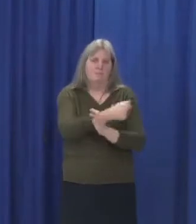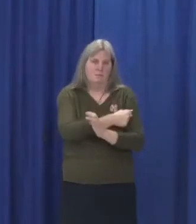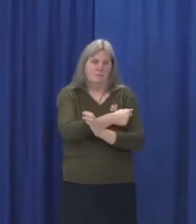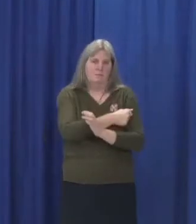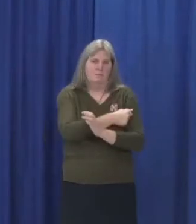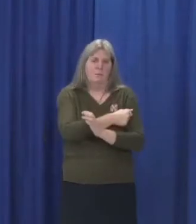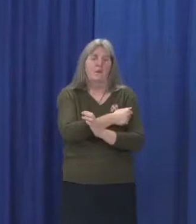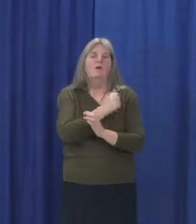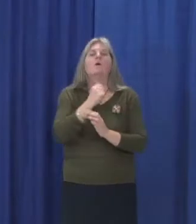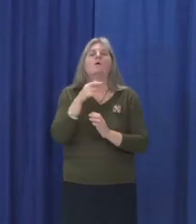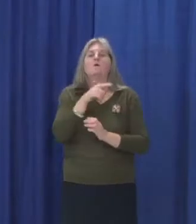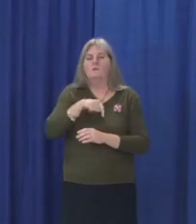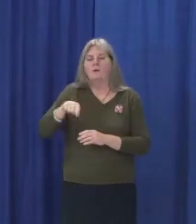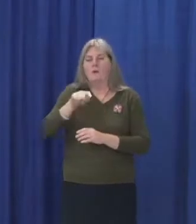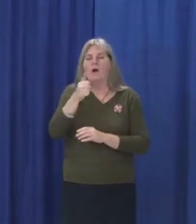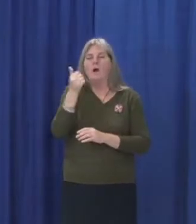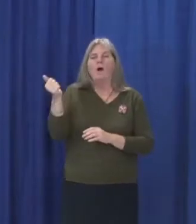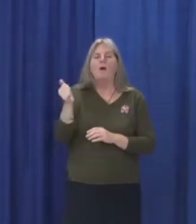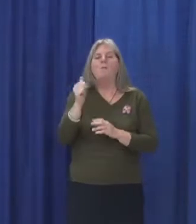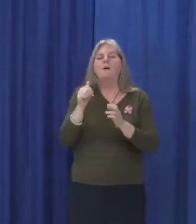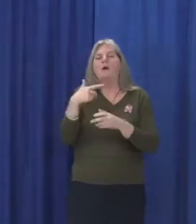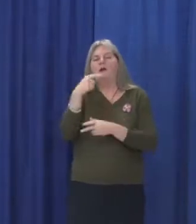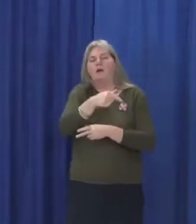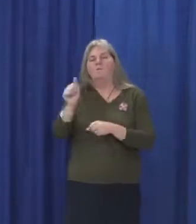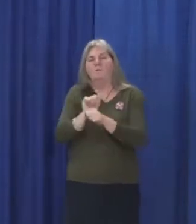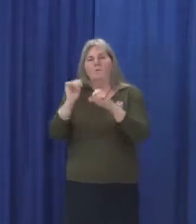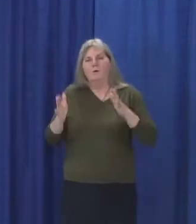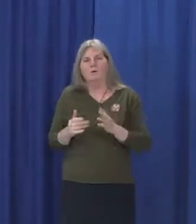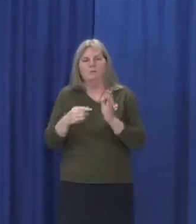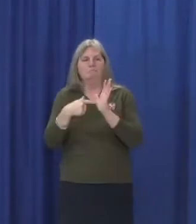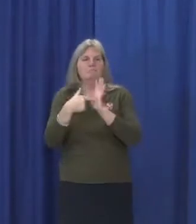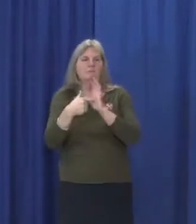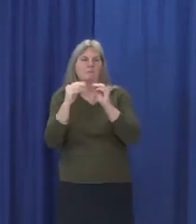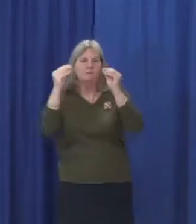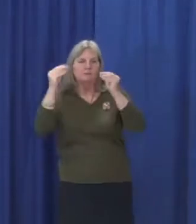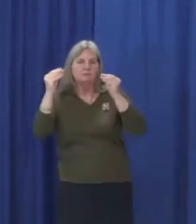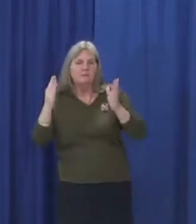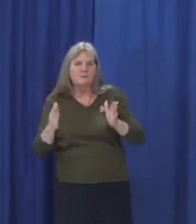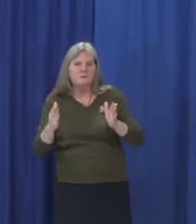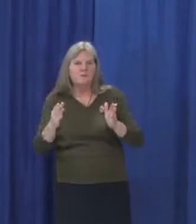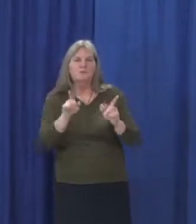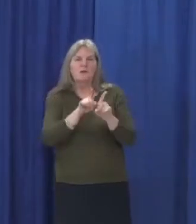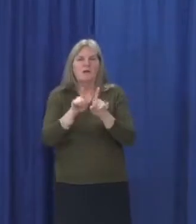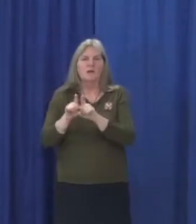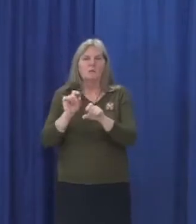Mandatory vaccinations will apply to all public servants including teachers and those who